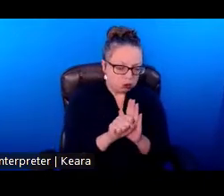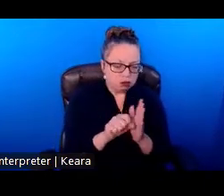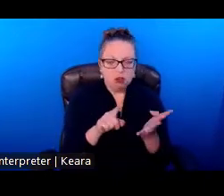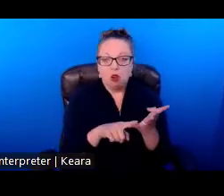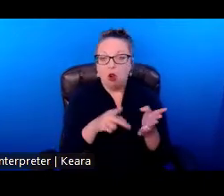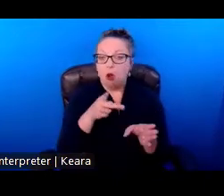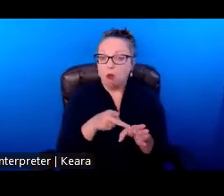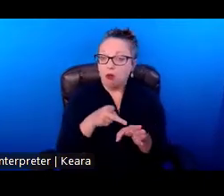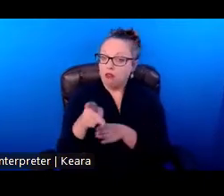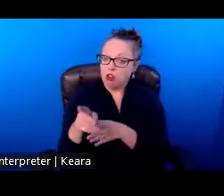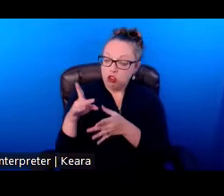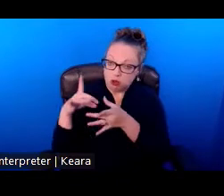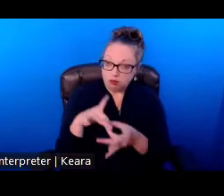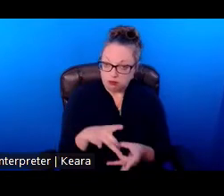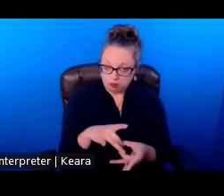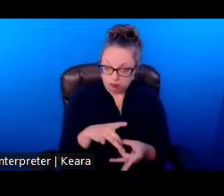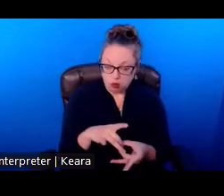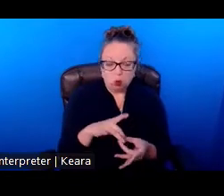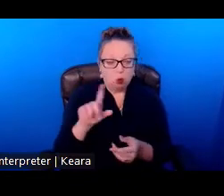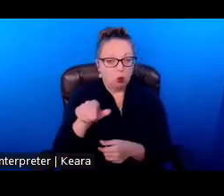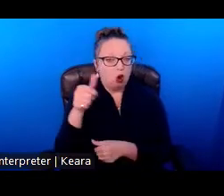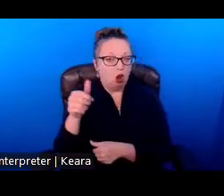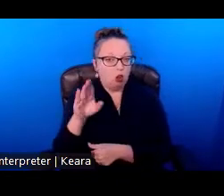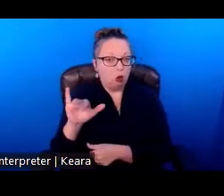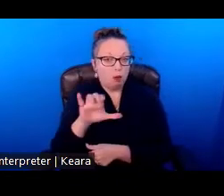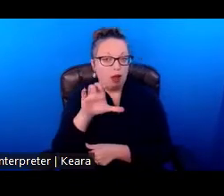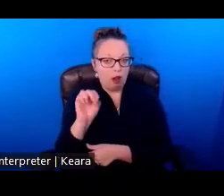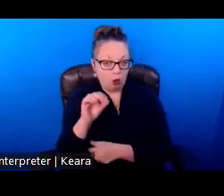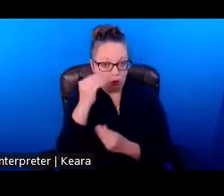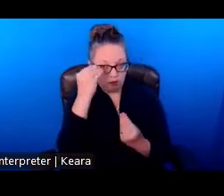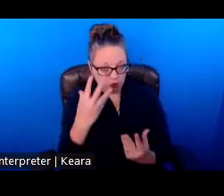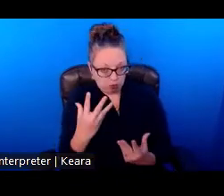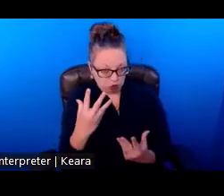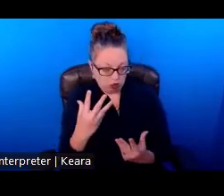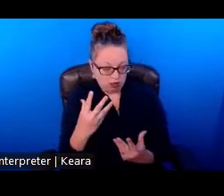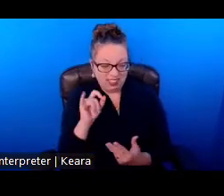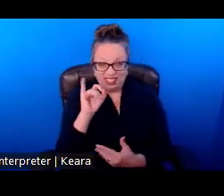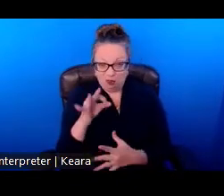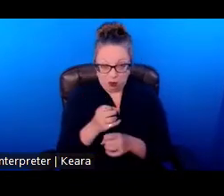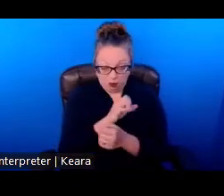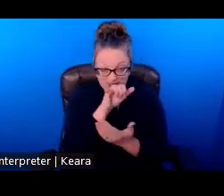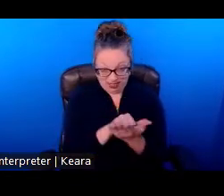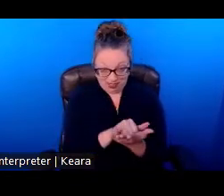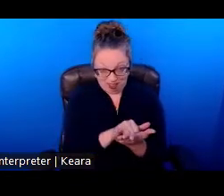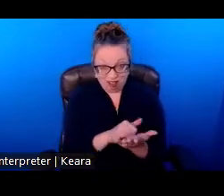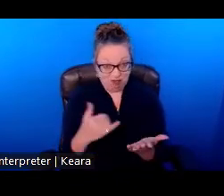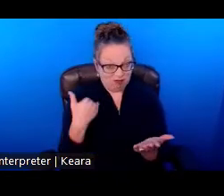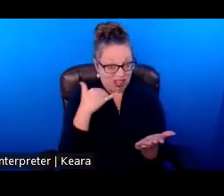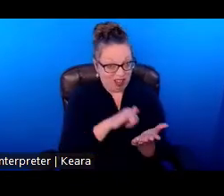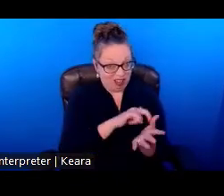and biographical information, may render the application ineligible. If it is not possible